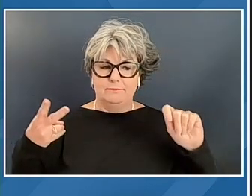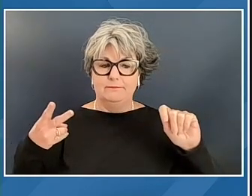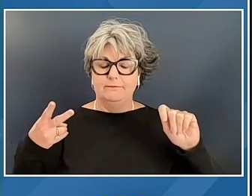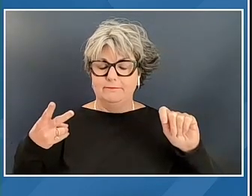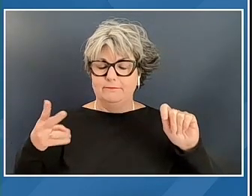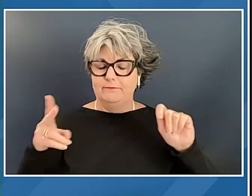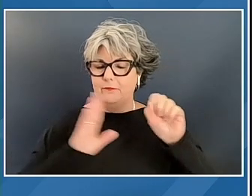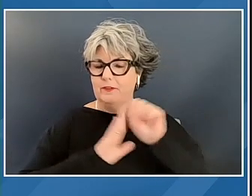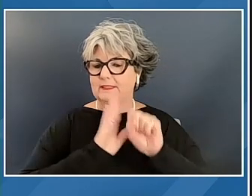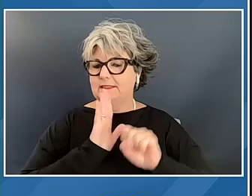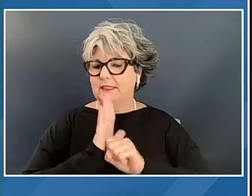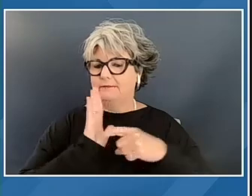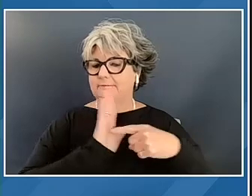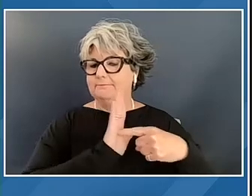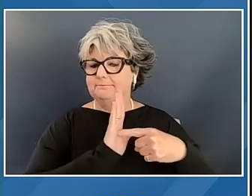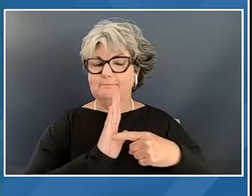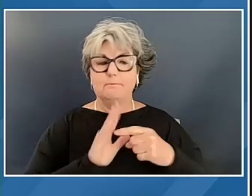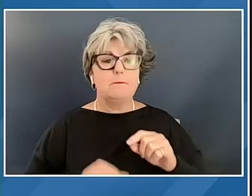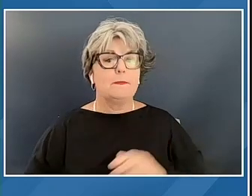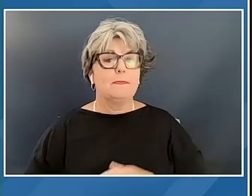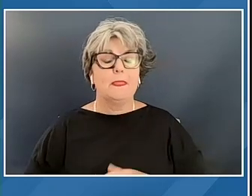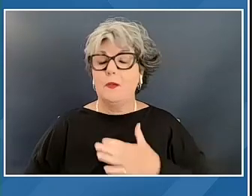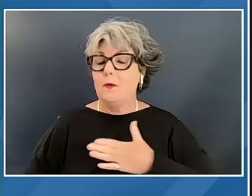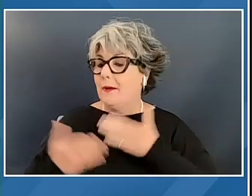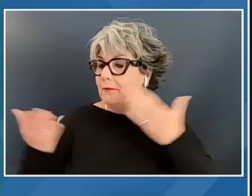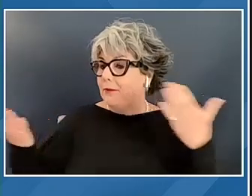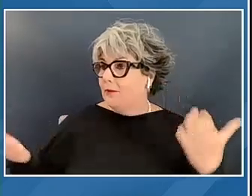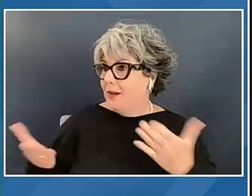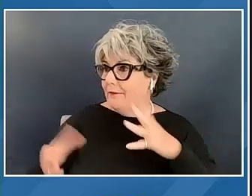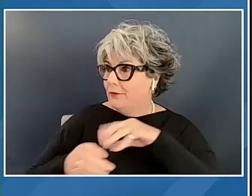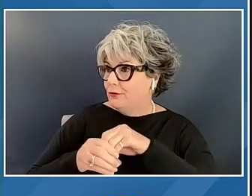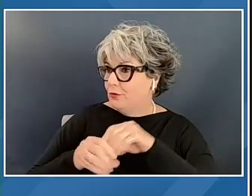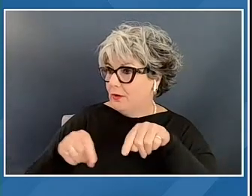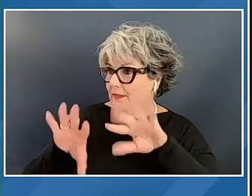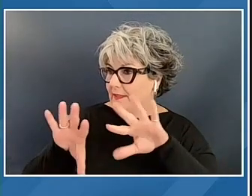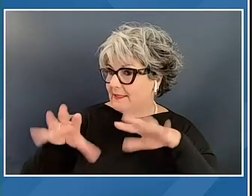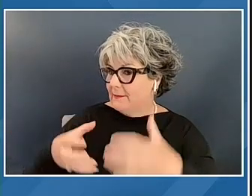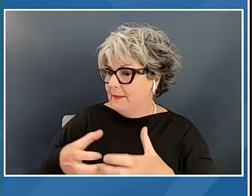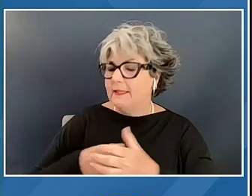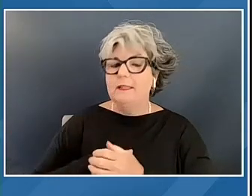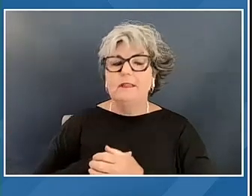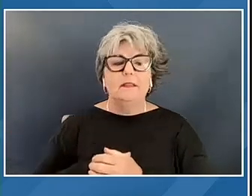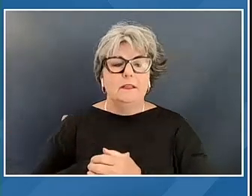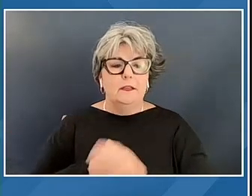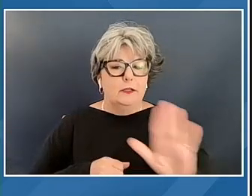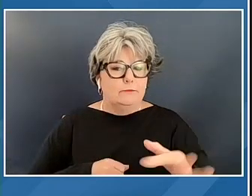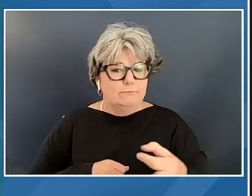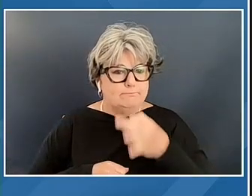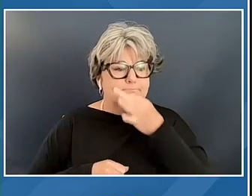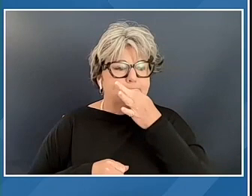Well, we're very happy to have you join the committee and your expertise are extremely